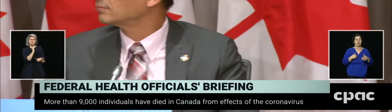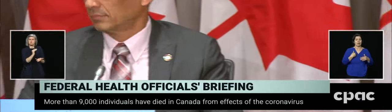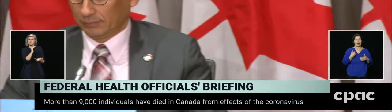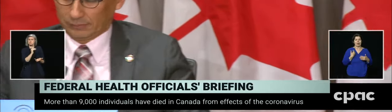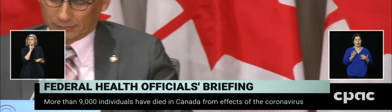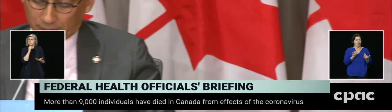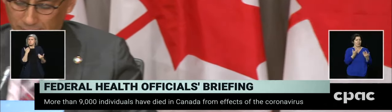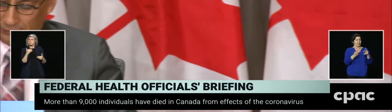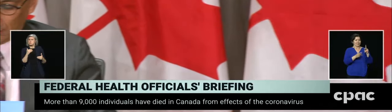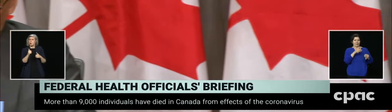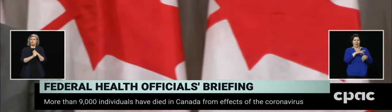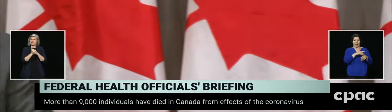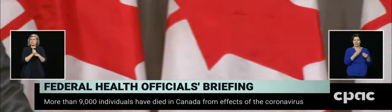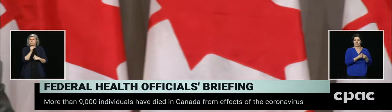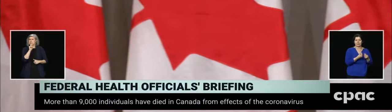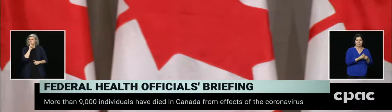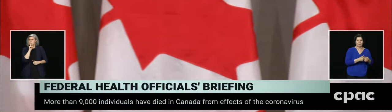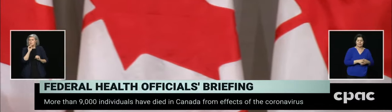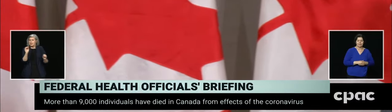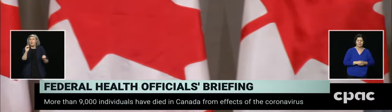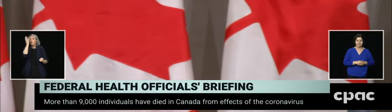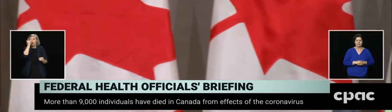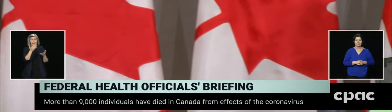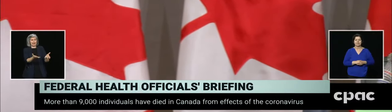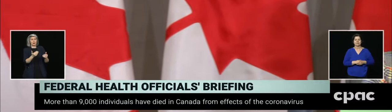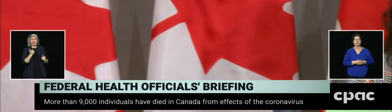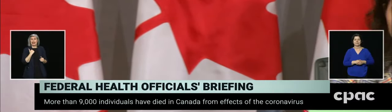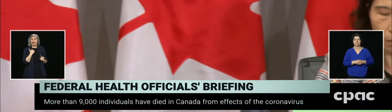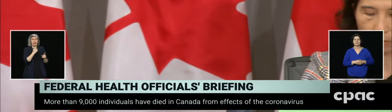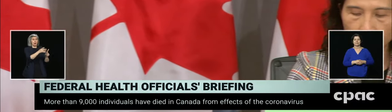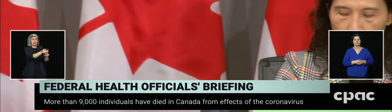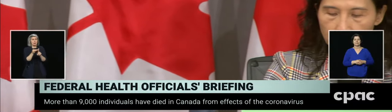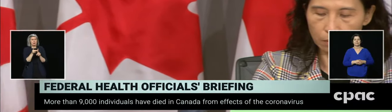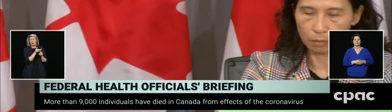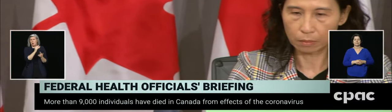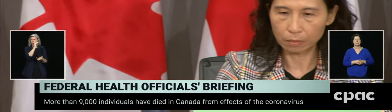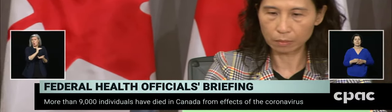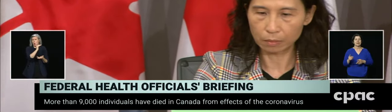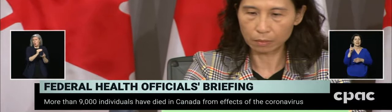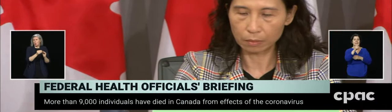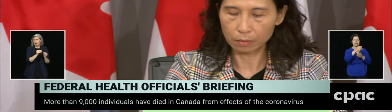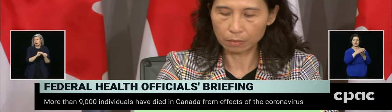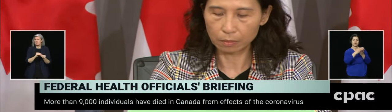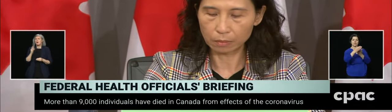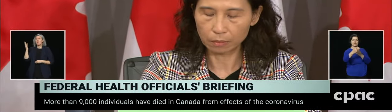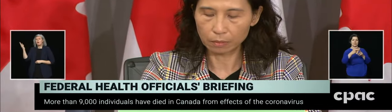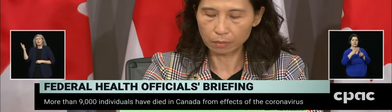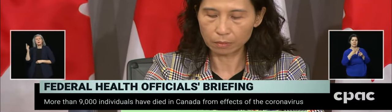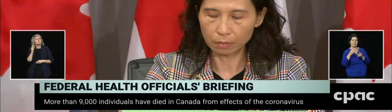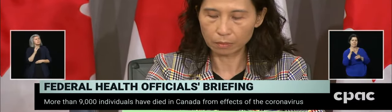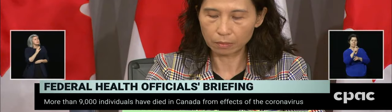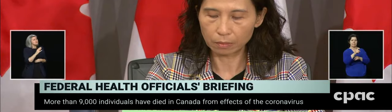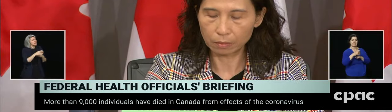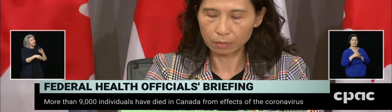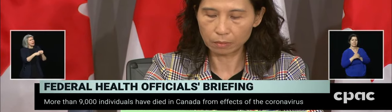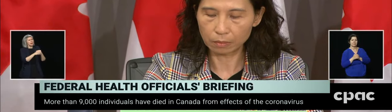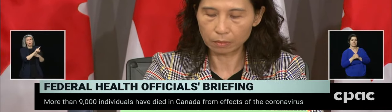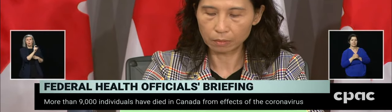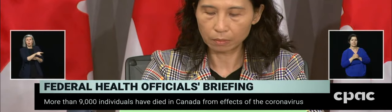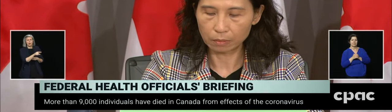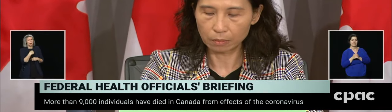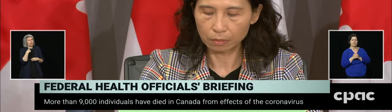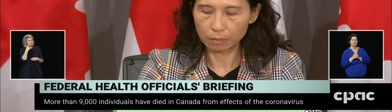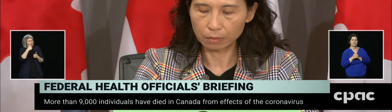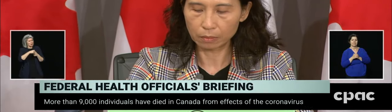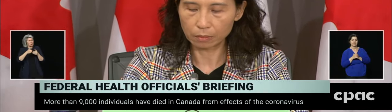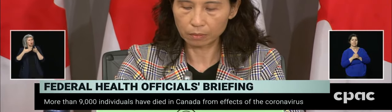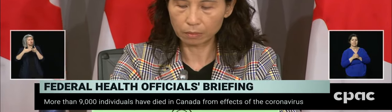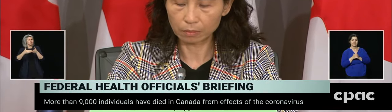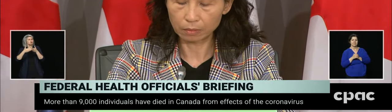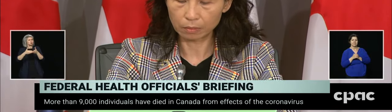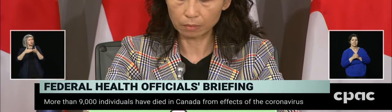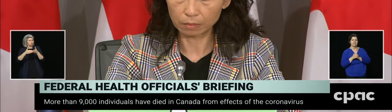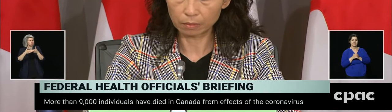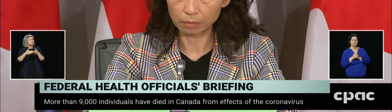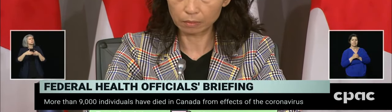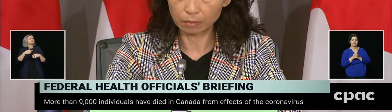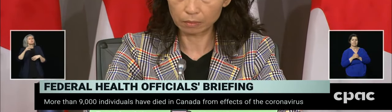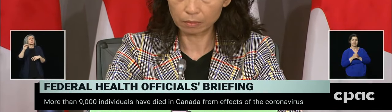REPORT CASES IN CANADA WAS LOW.